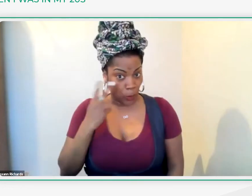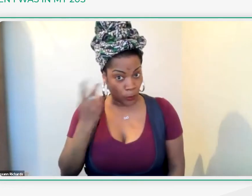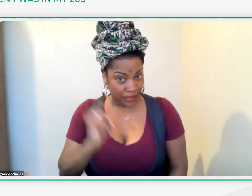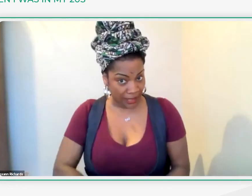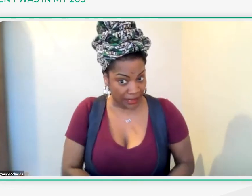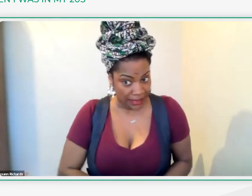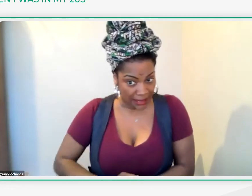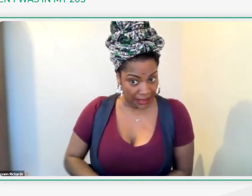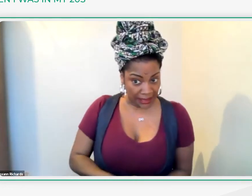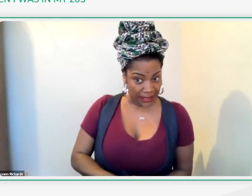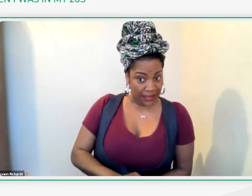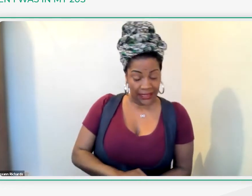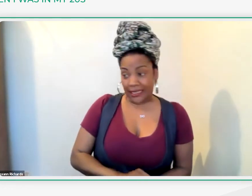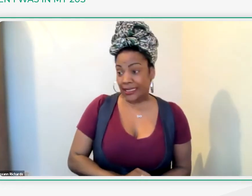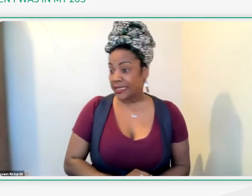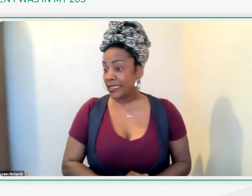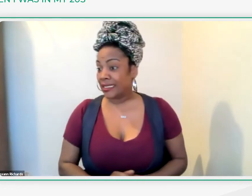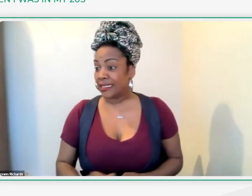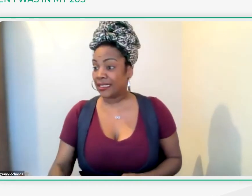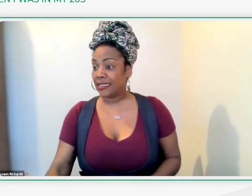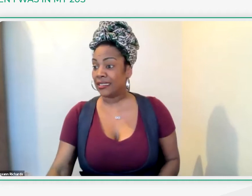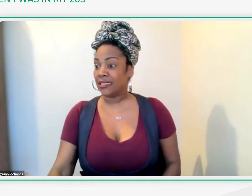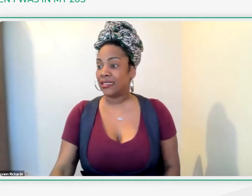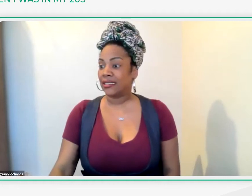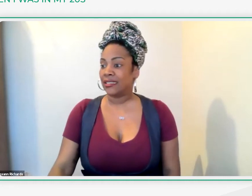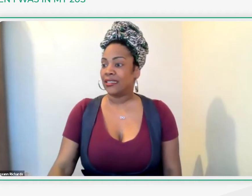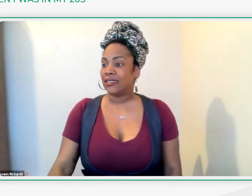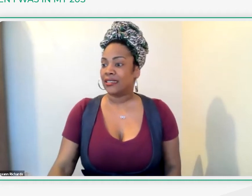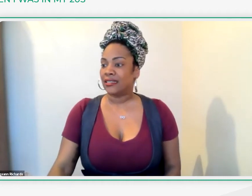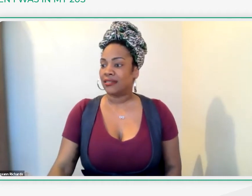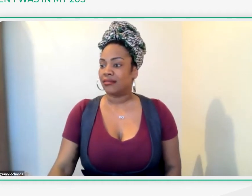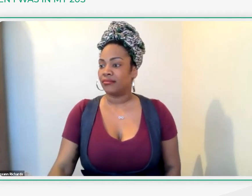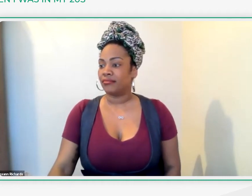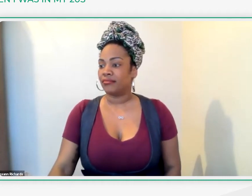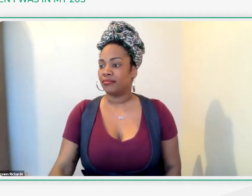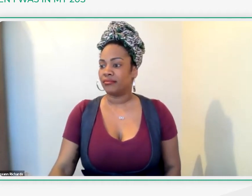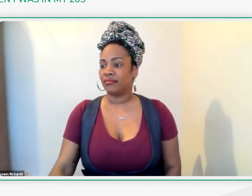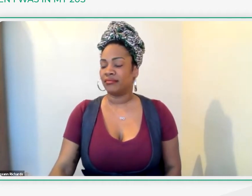Well, I know I wasn't surprised to see this.